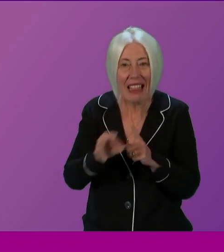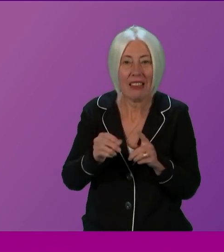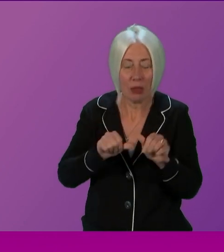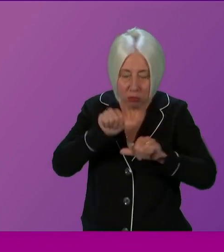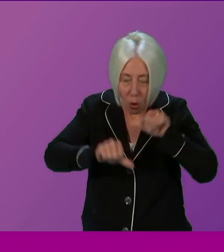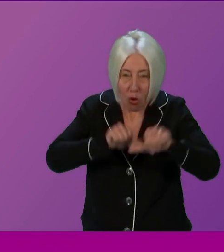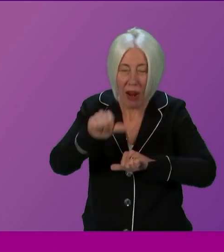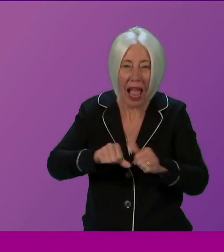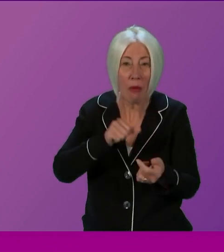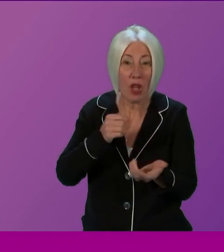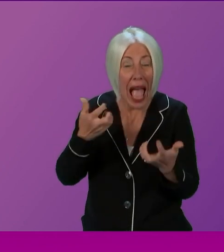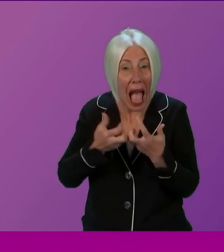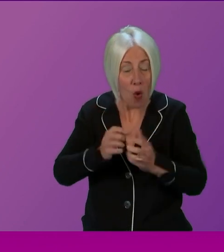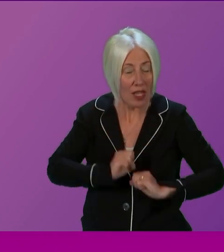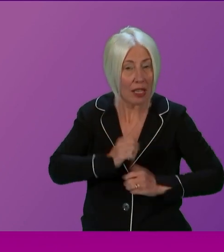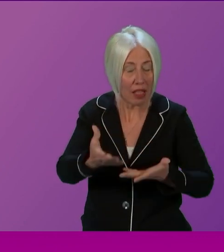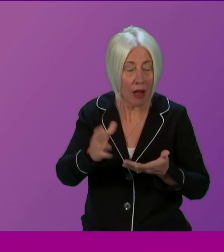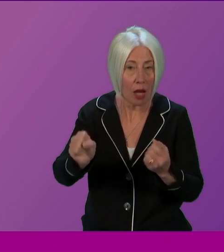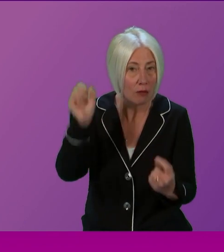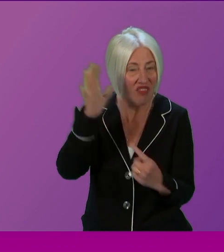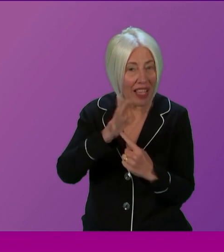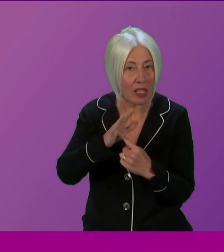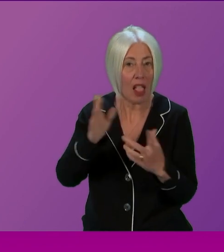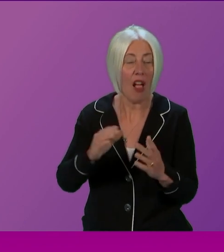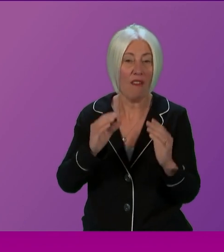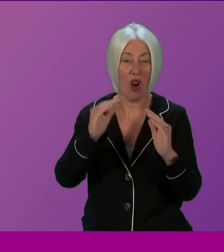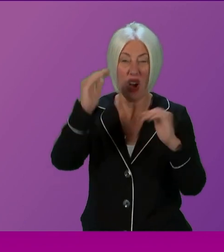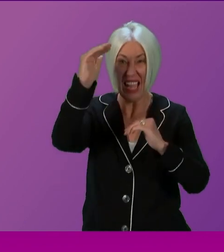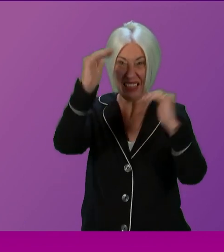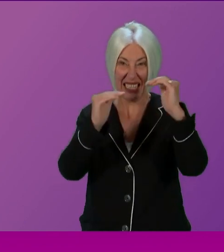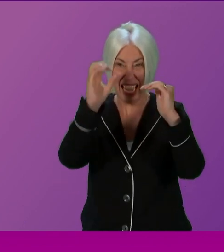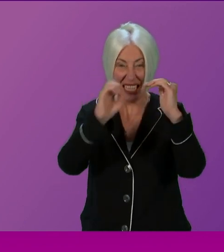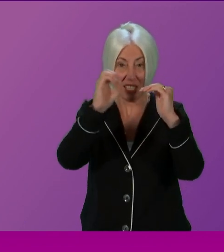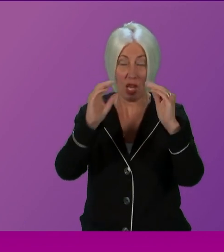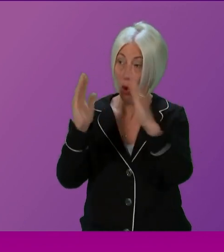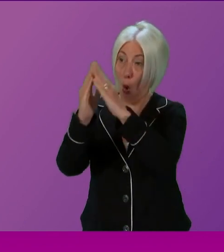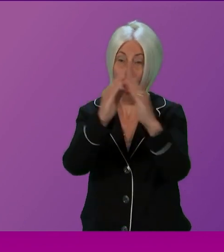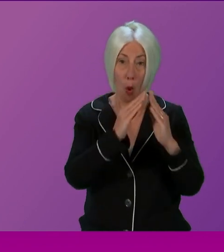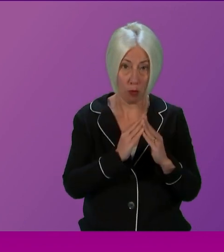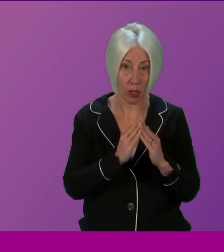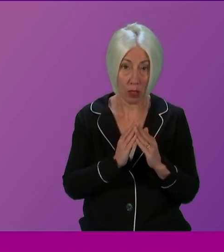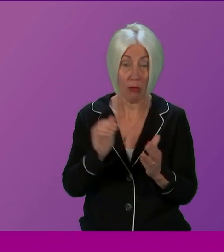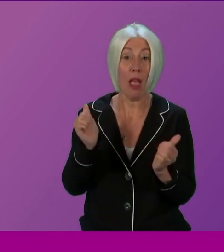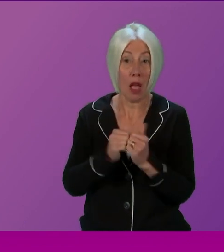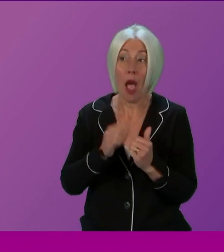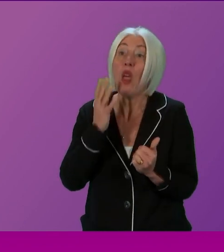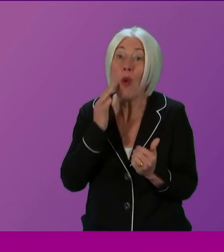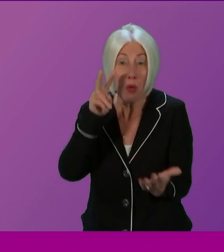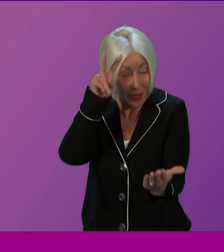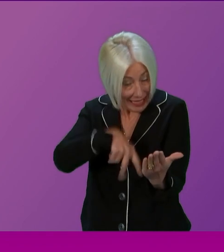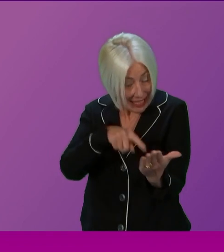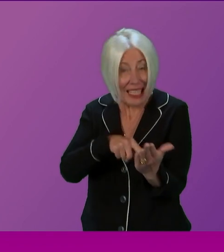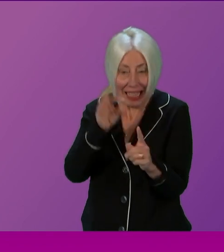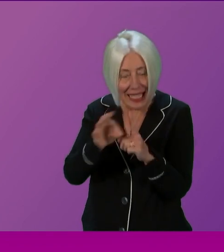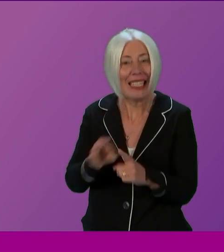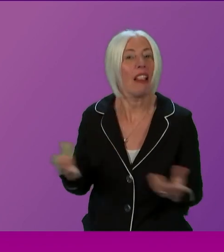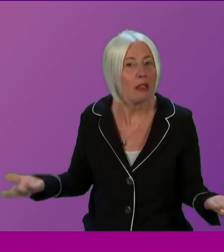be vital to delivering net zero homes? If so, when are we likely to get sight of it?